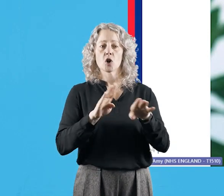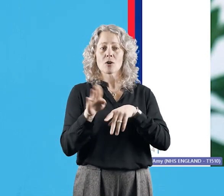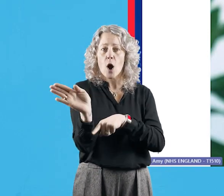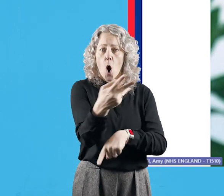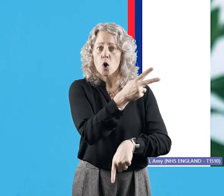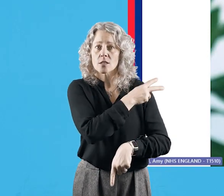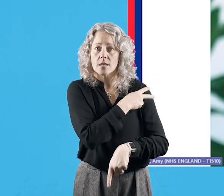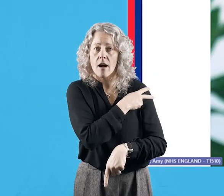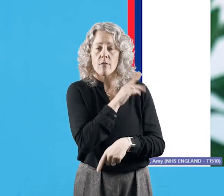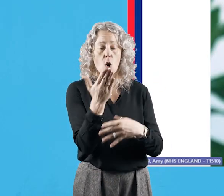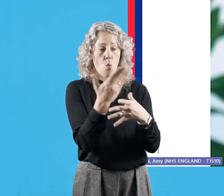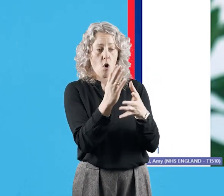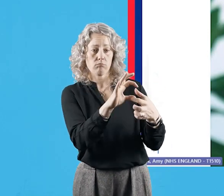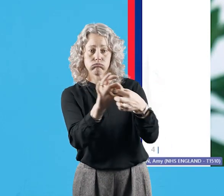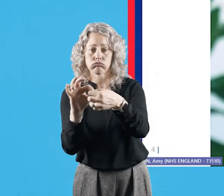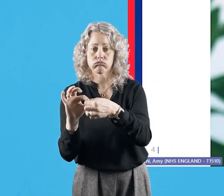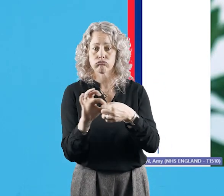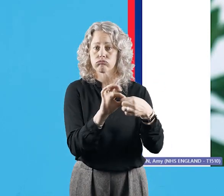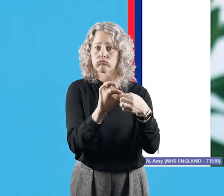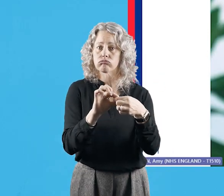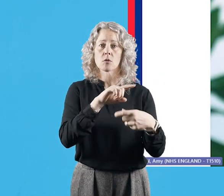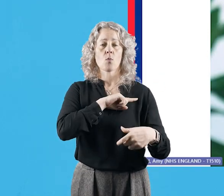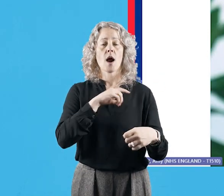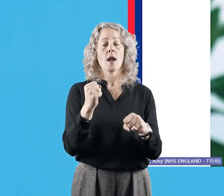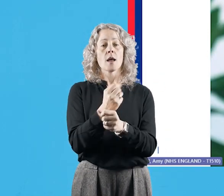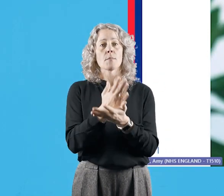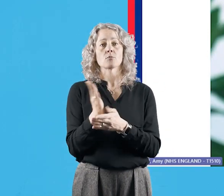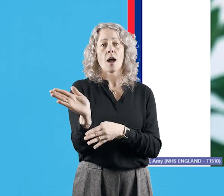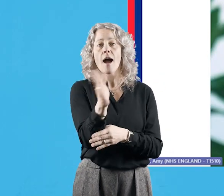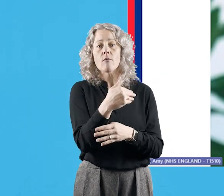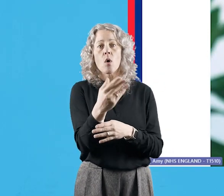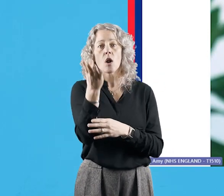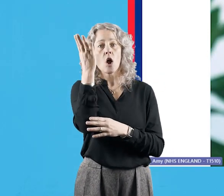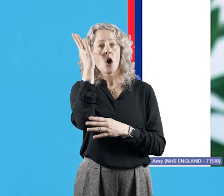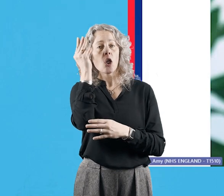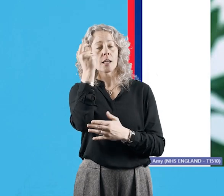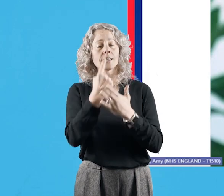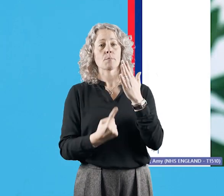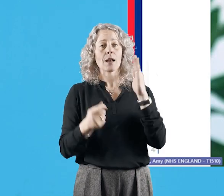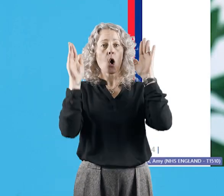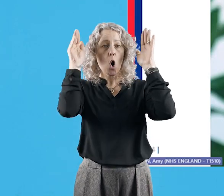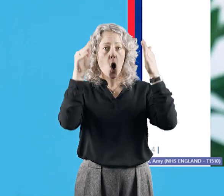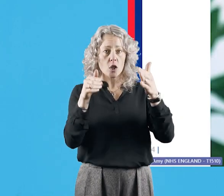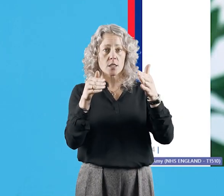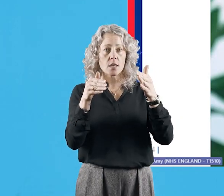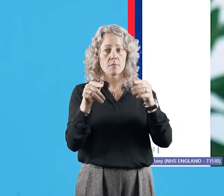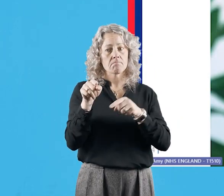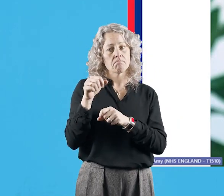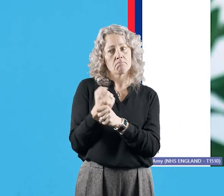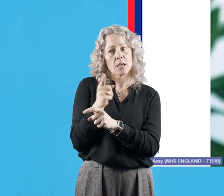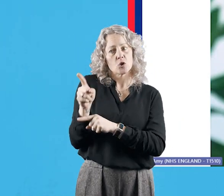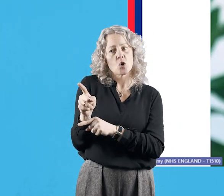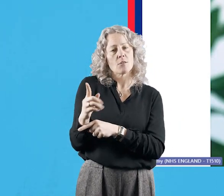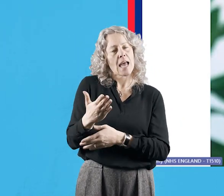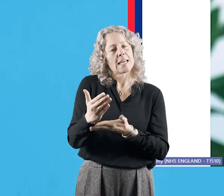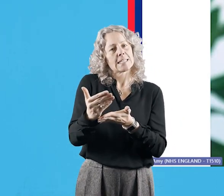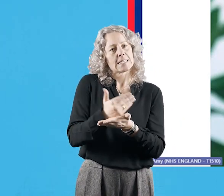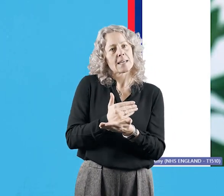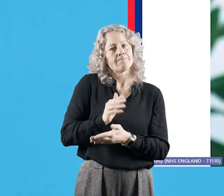all work together to ensure that every person with a learning disability and autistic person receives safe, compassionate and high quality care.